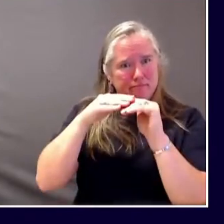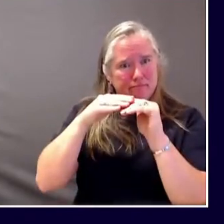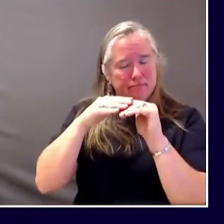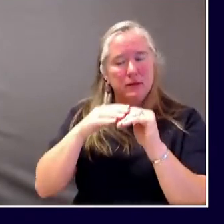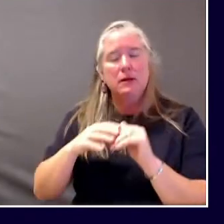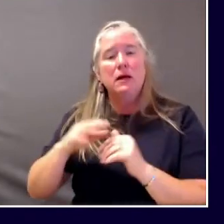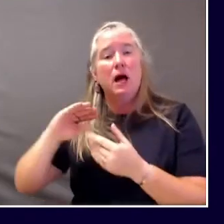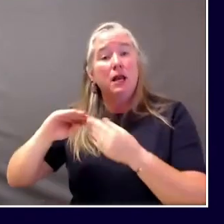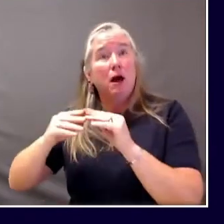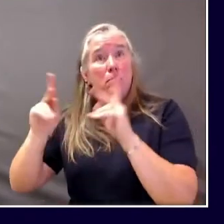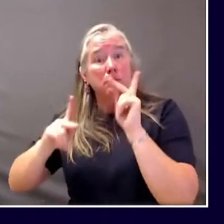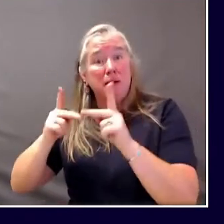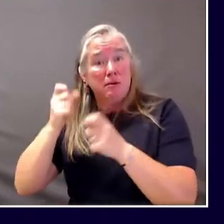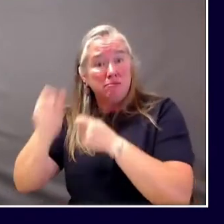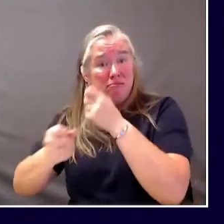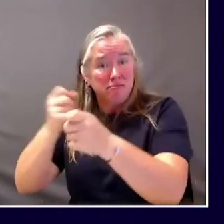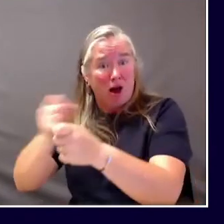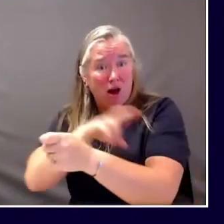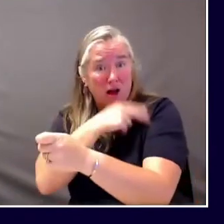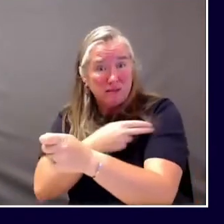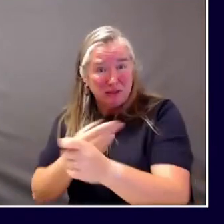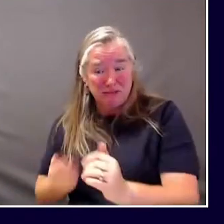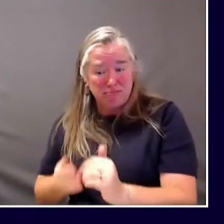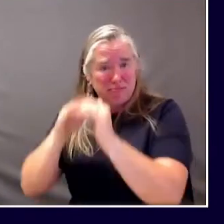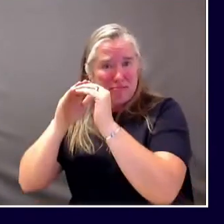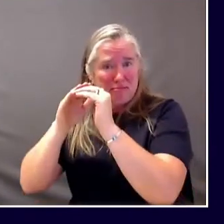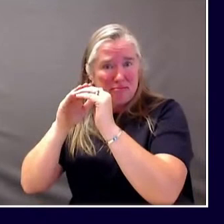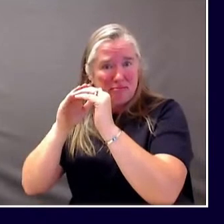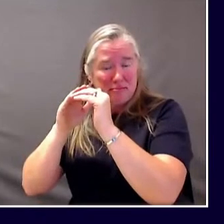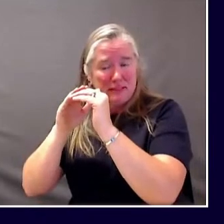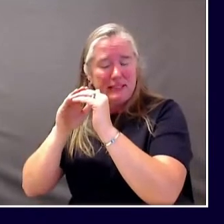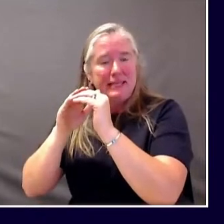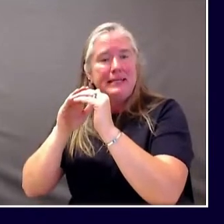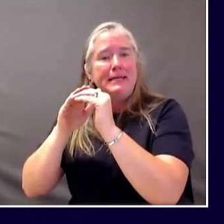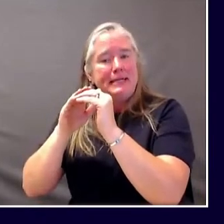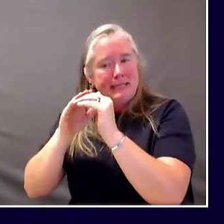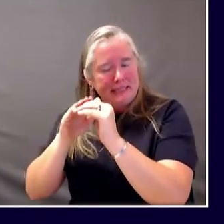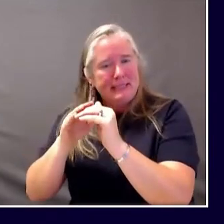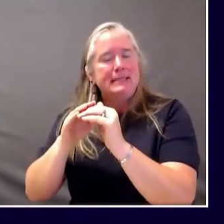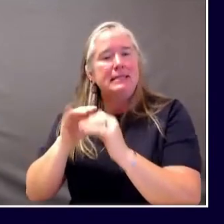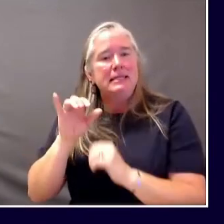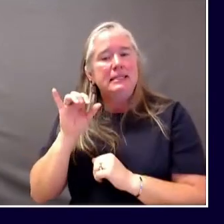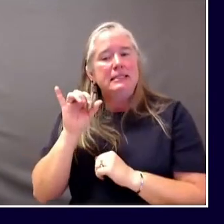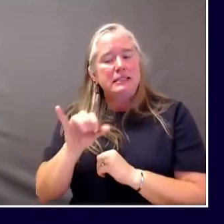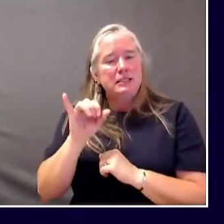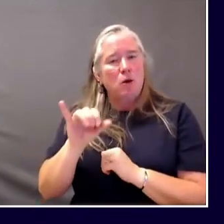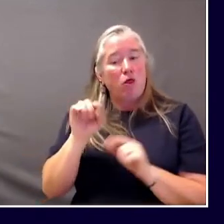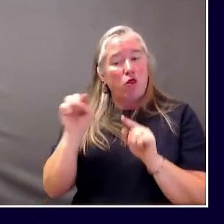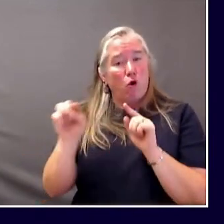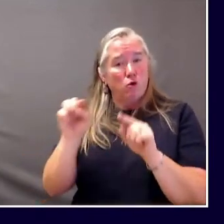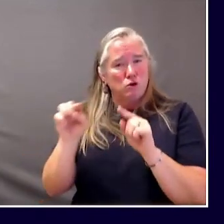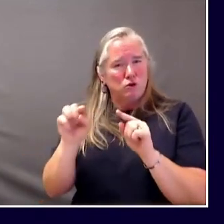suggested that the new cases are